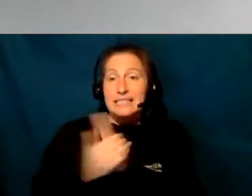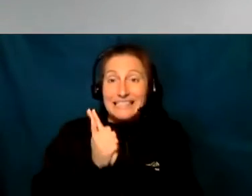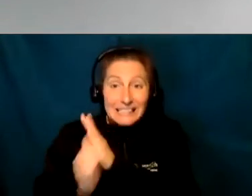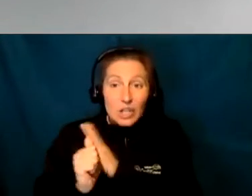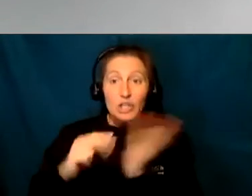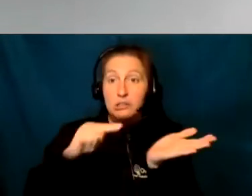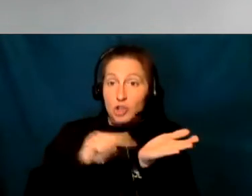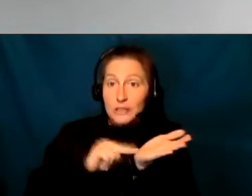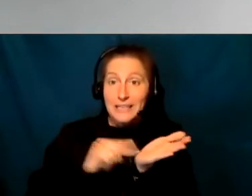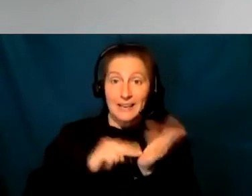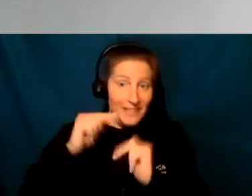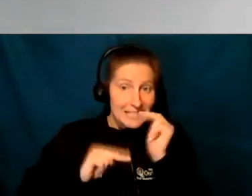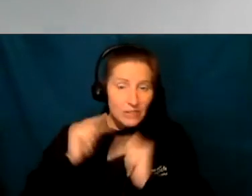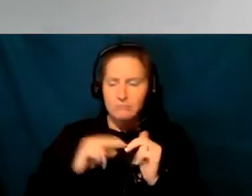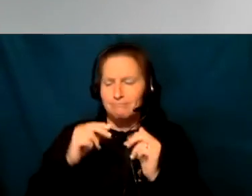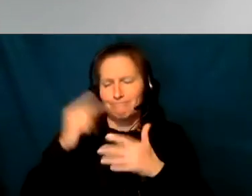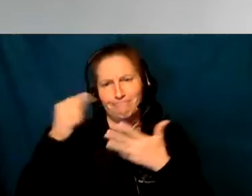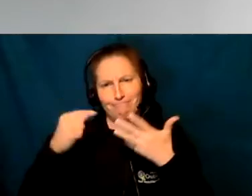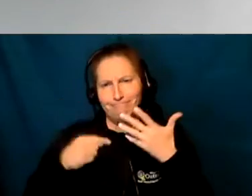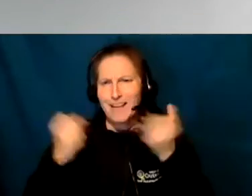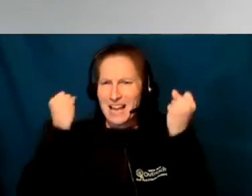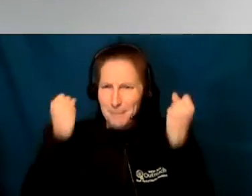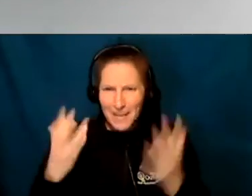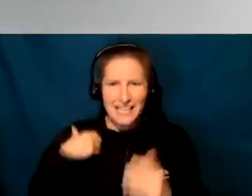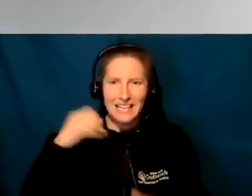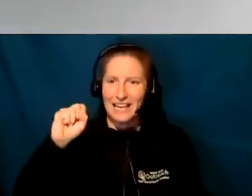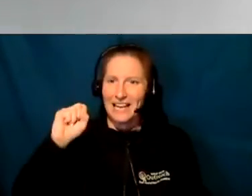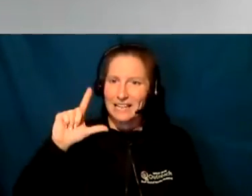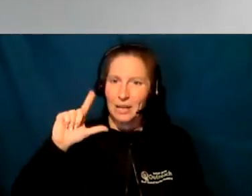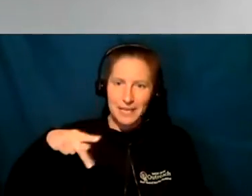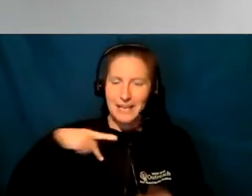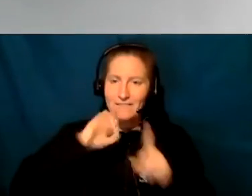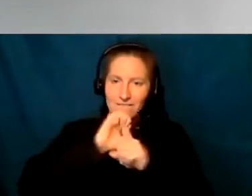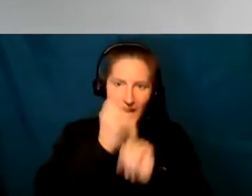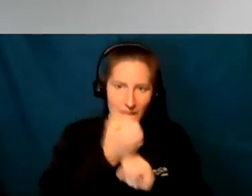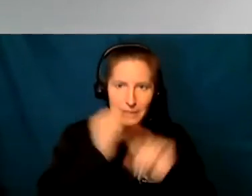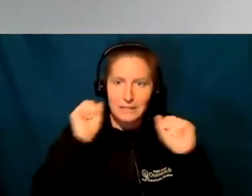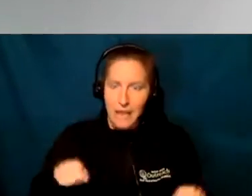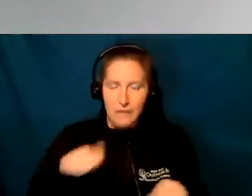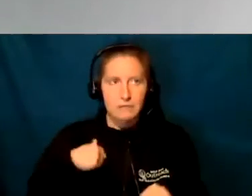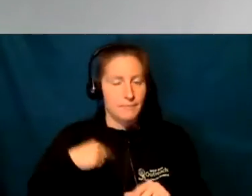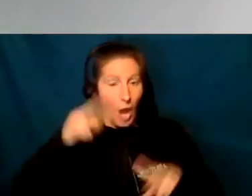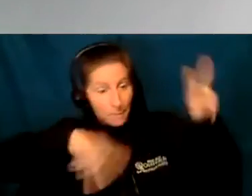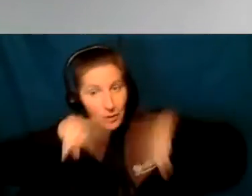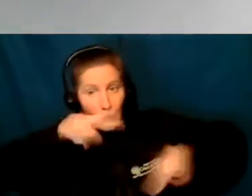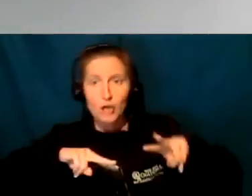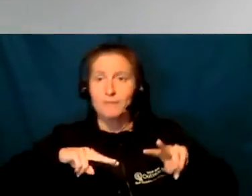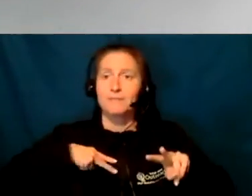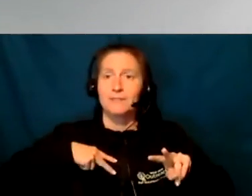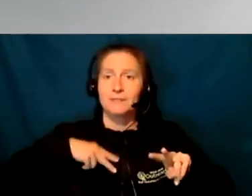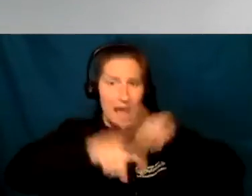you know, there's so many things you can do with the career and so, observe, ask questions. And